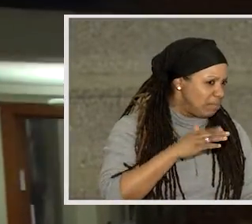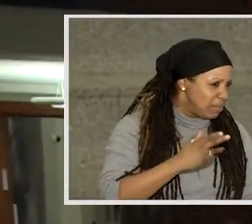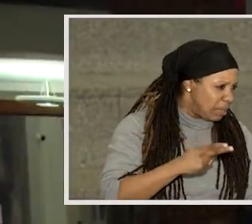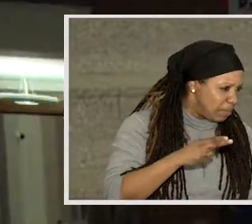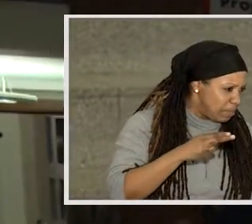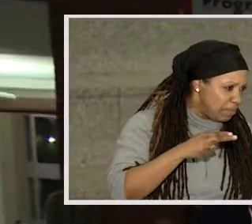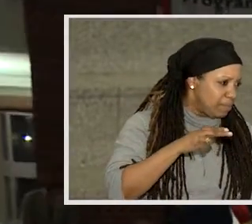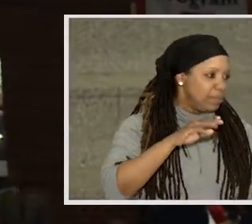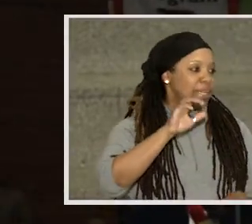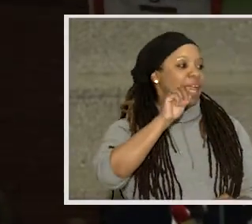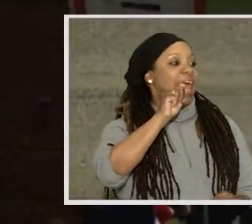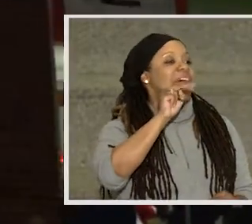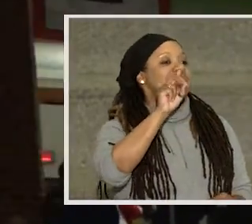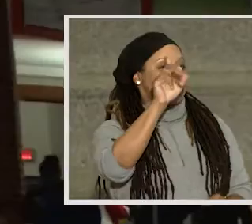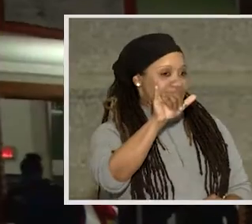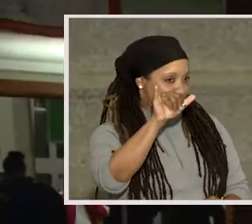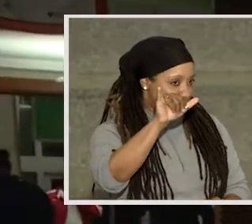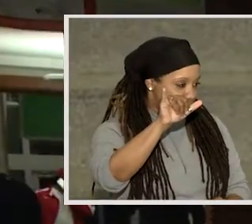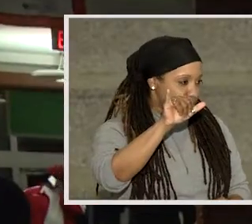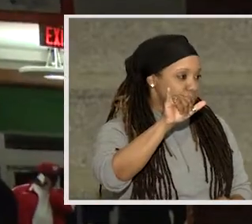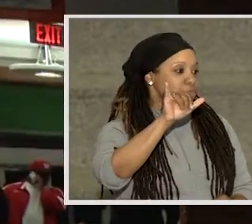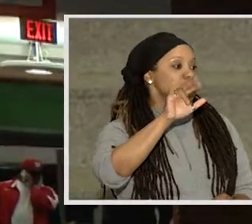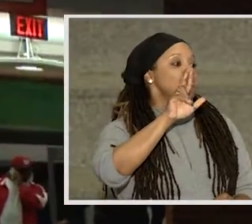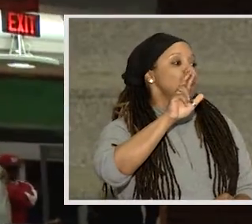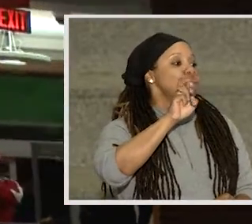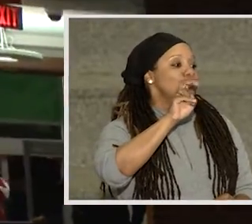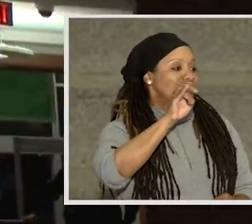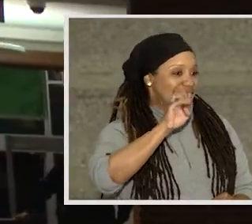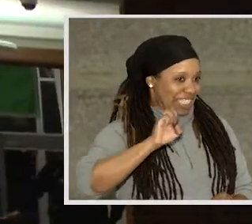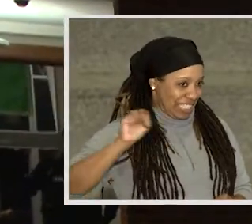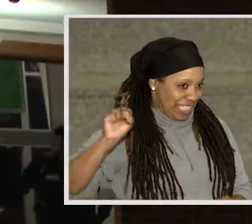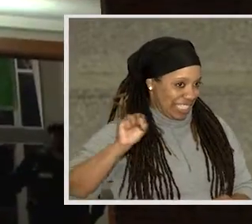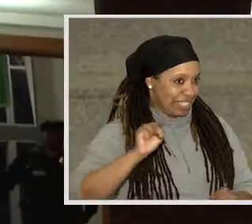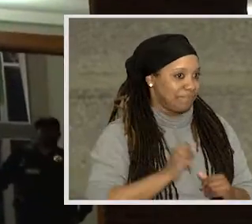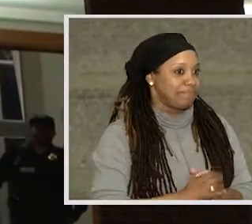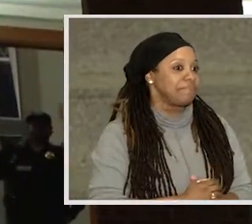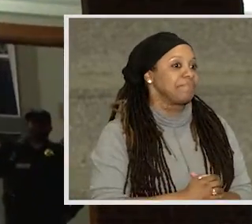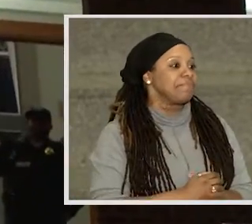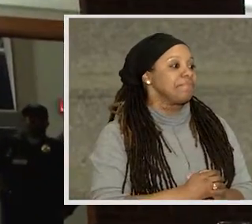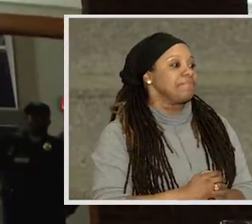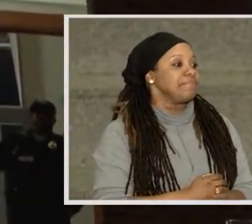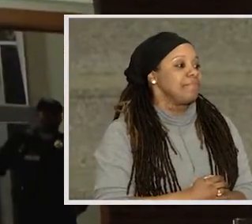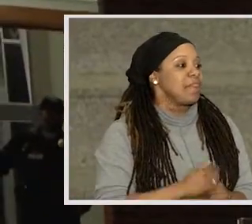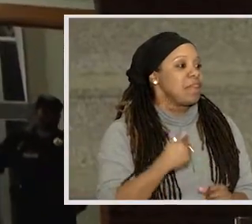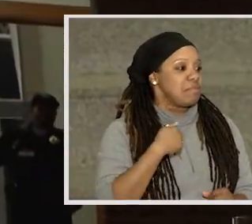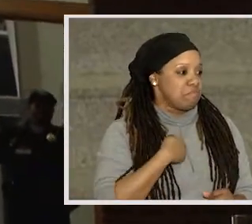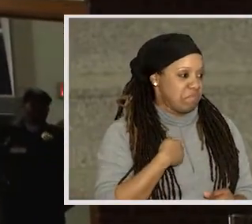THIS EVENING ON BEHALF OF THE DEPUTY MAYOR FOR HEALTH AND HUMAN SERVICES. AND I DO SEE THAT WE TAKE UP A